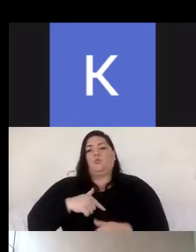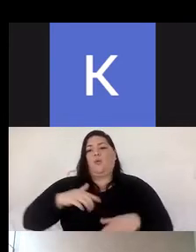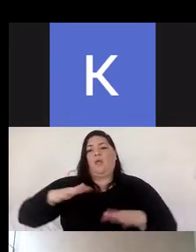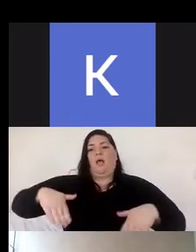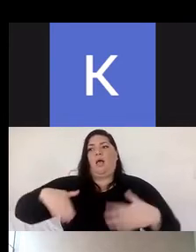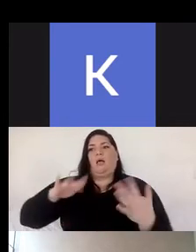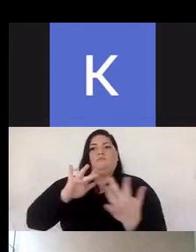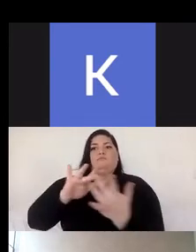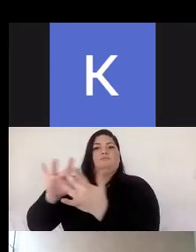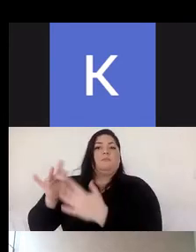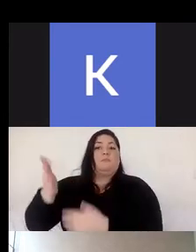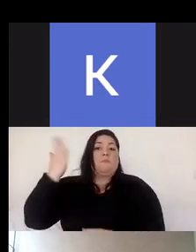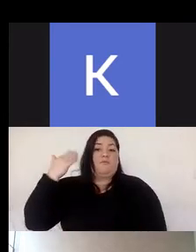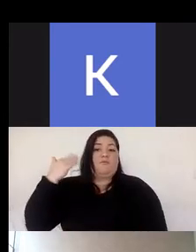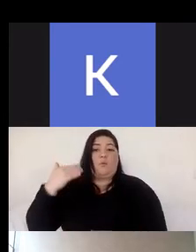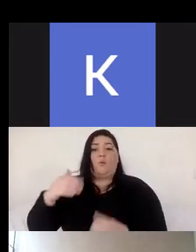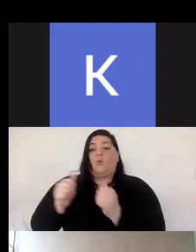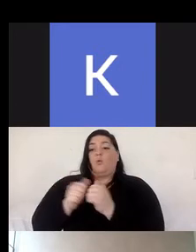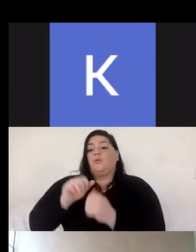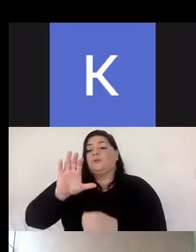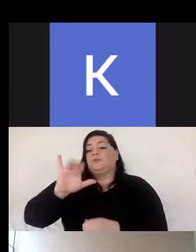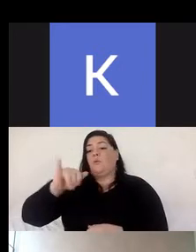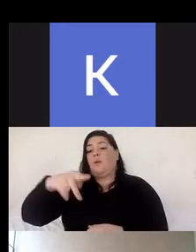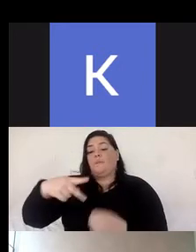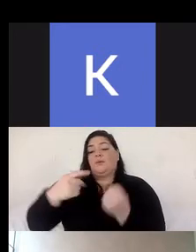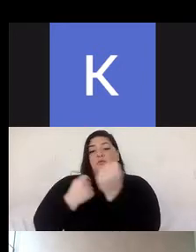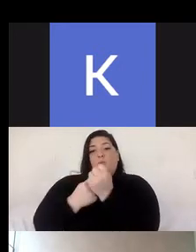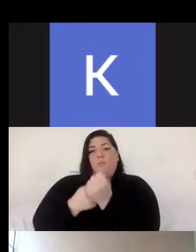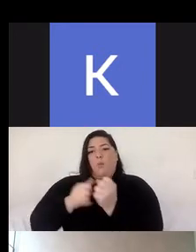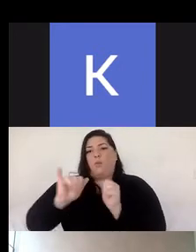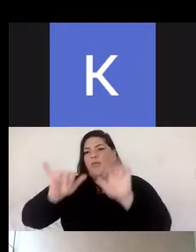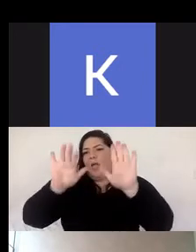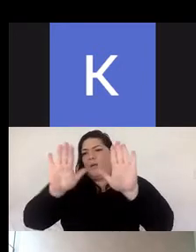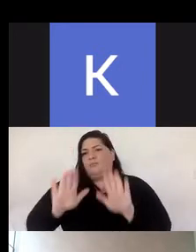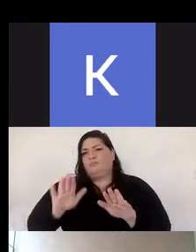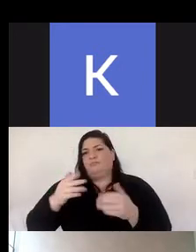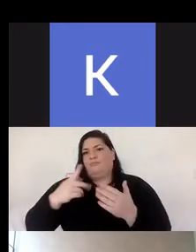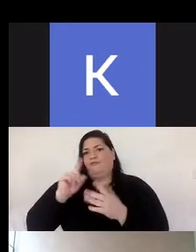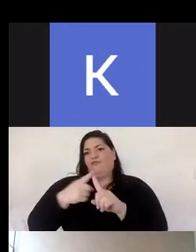With CYP staff support, this program had a great first year, which has opened doors